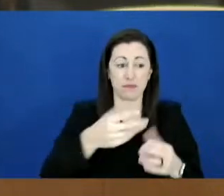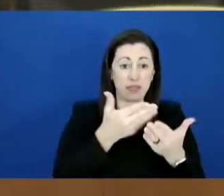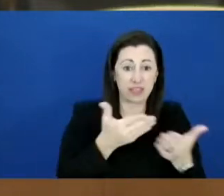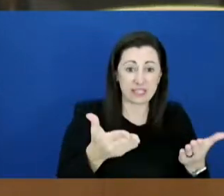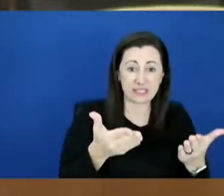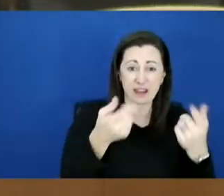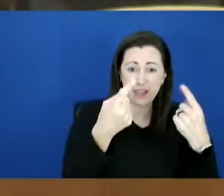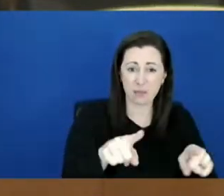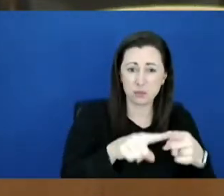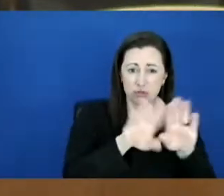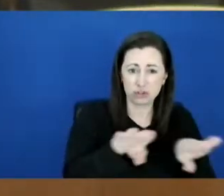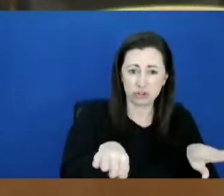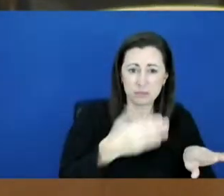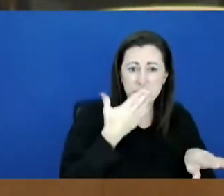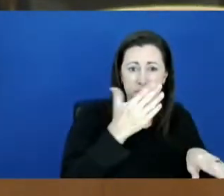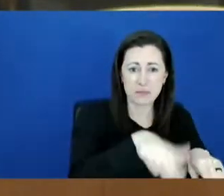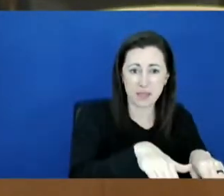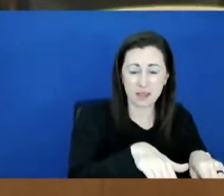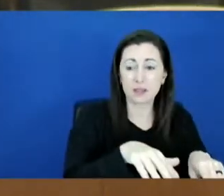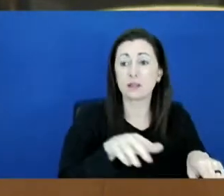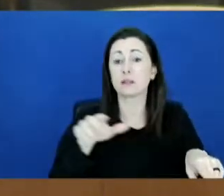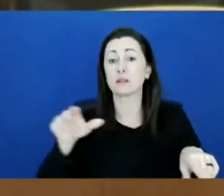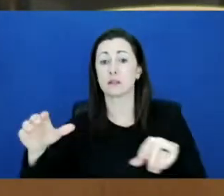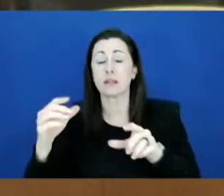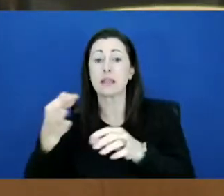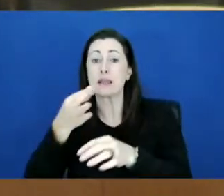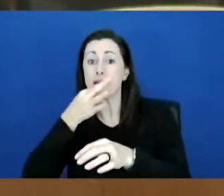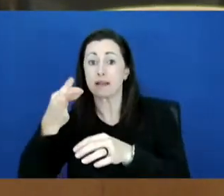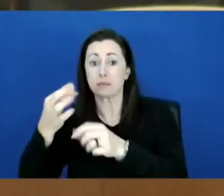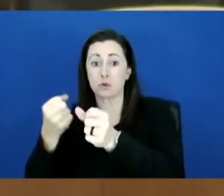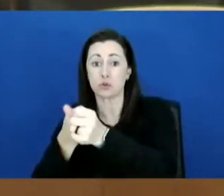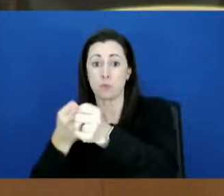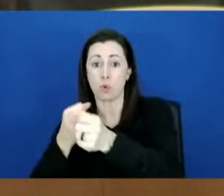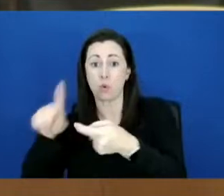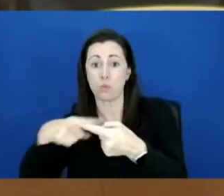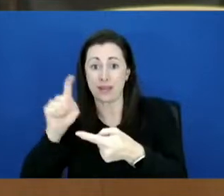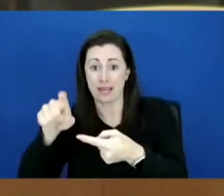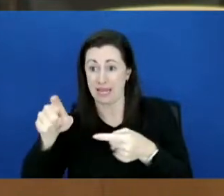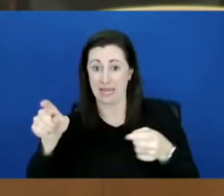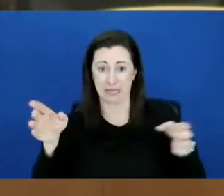THE GAP BETWEEN TERRIBLE THINGS